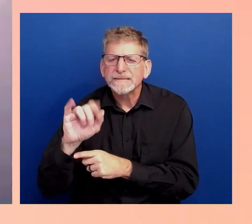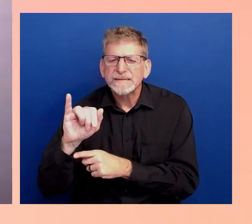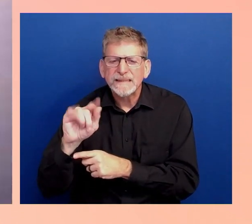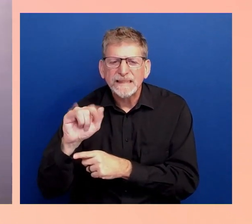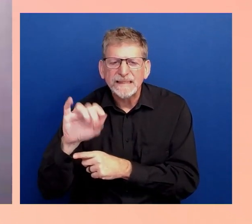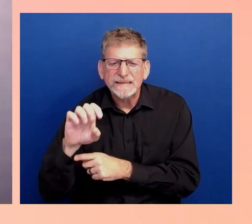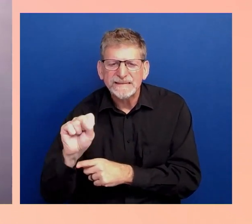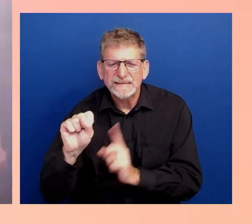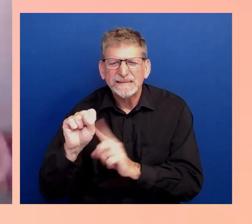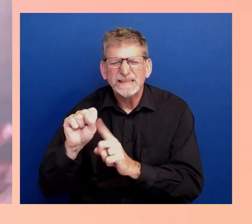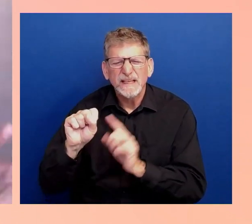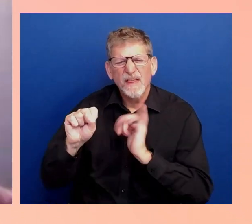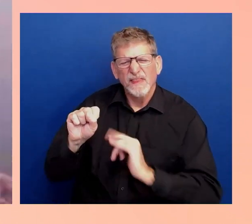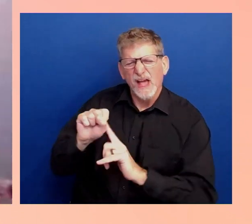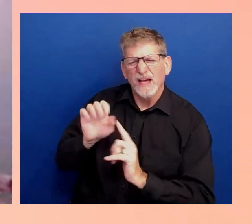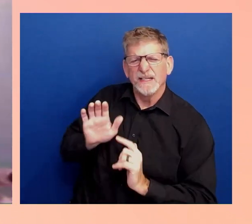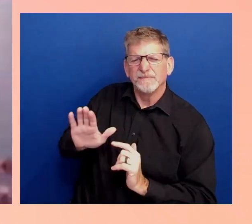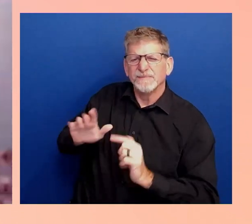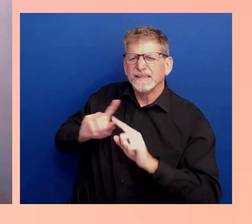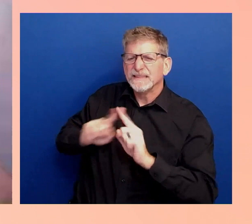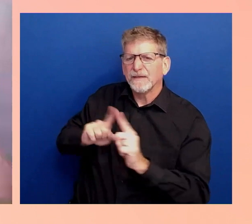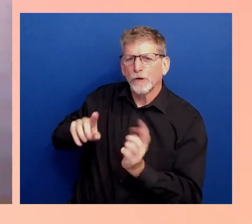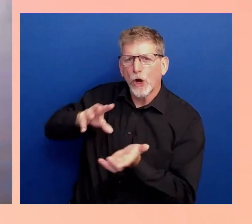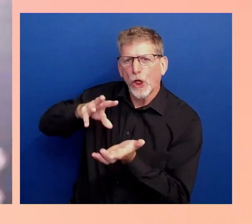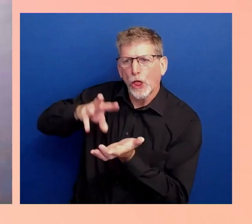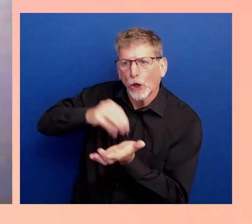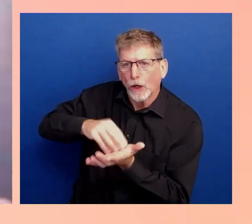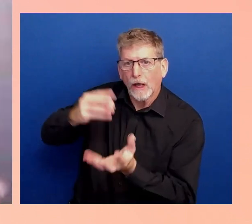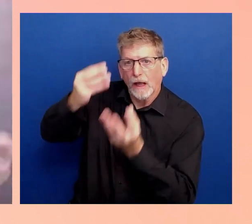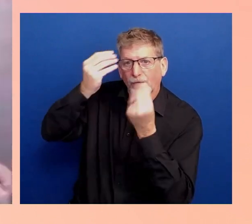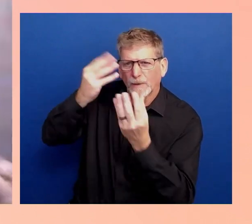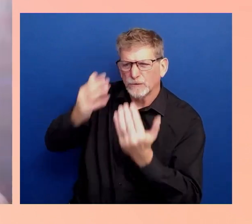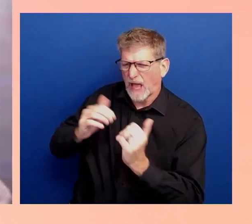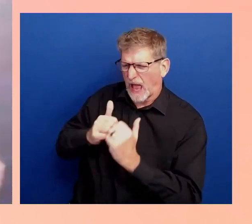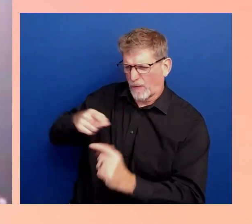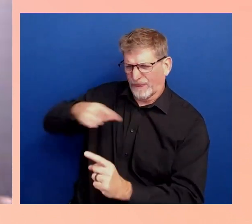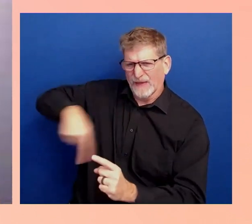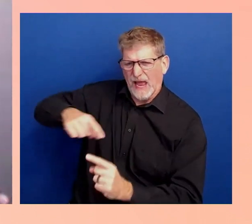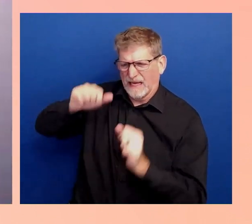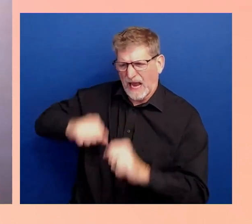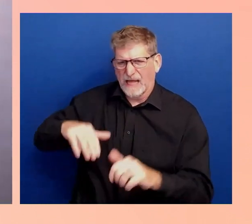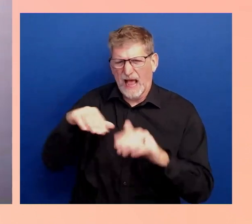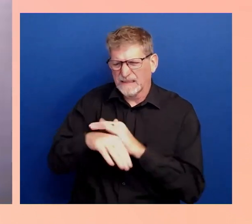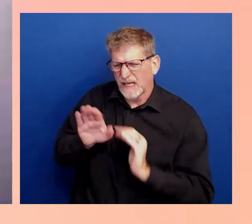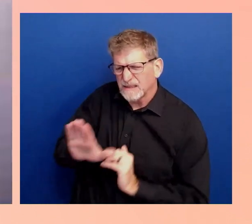I just want to continue to make sure that the tool kit,